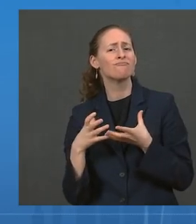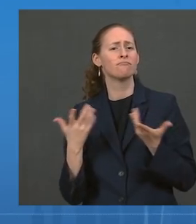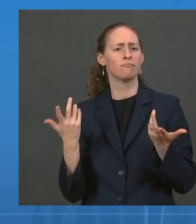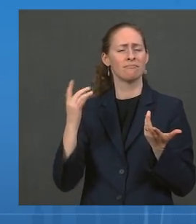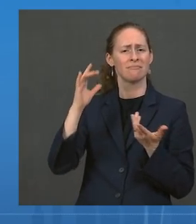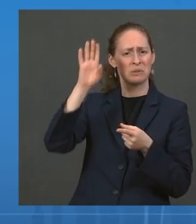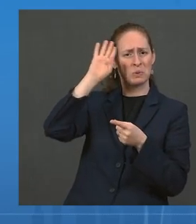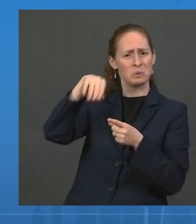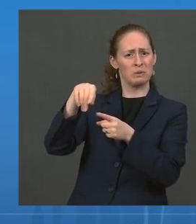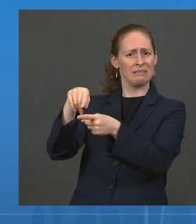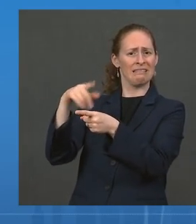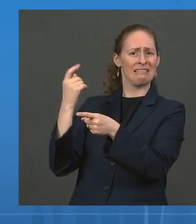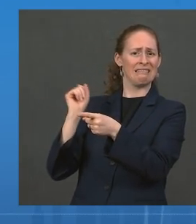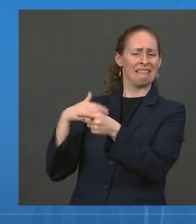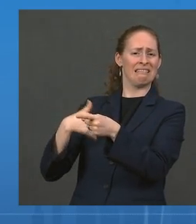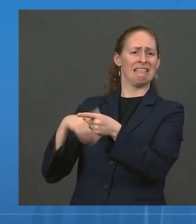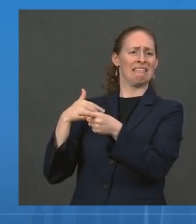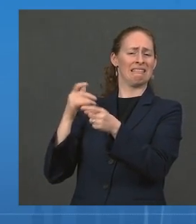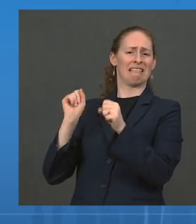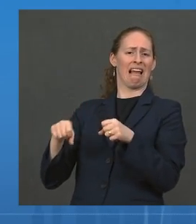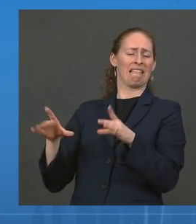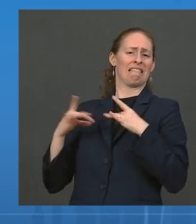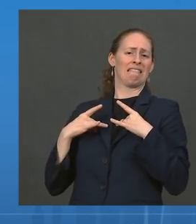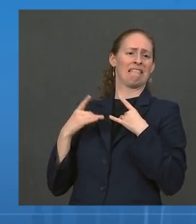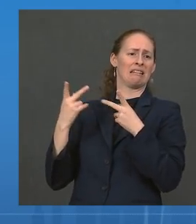and who are eligible for a COVID-19 booster dose,